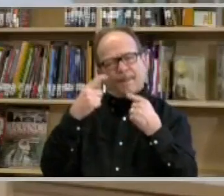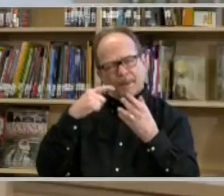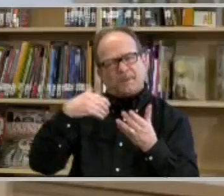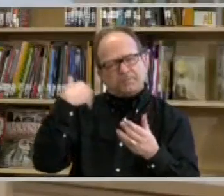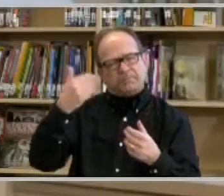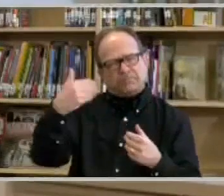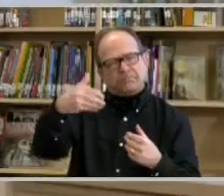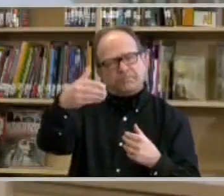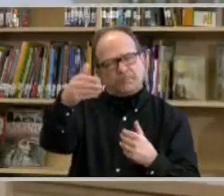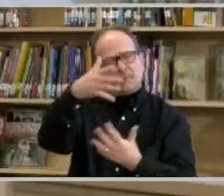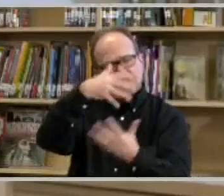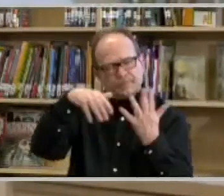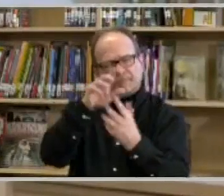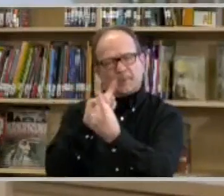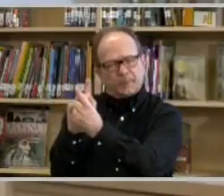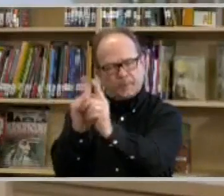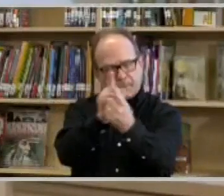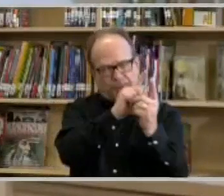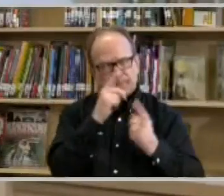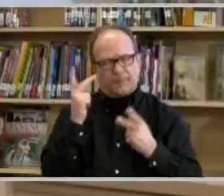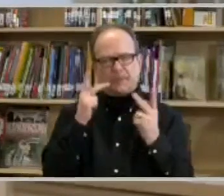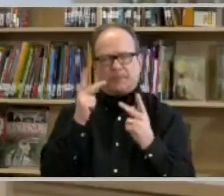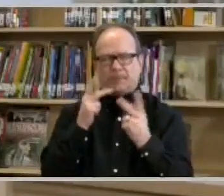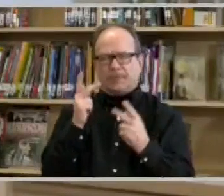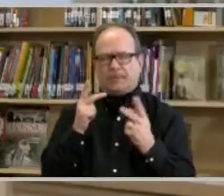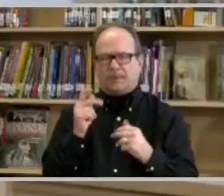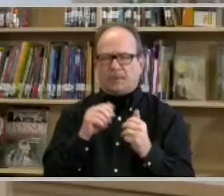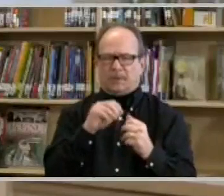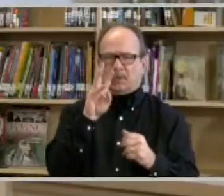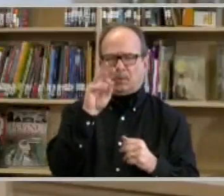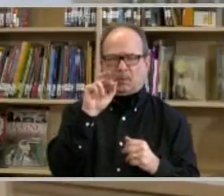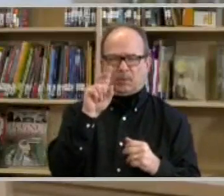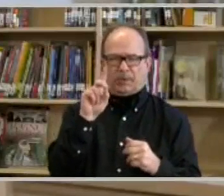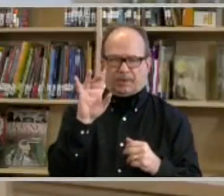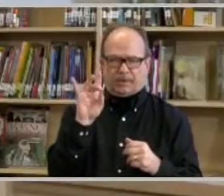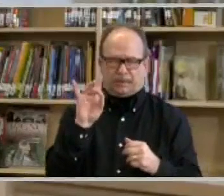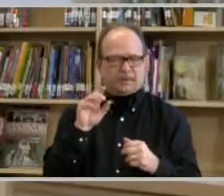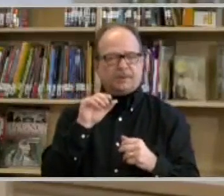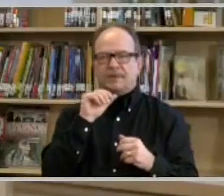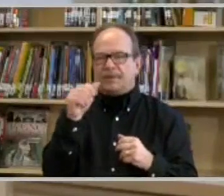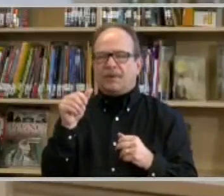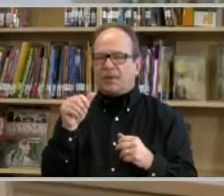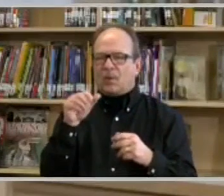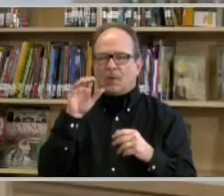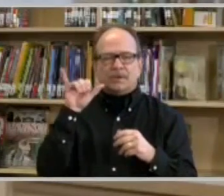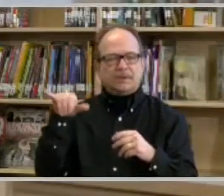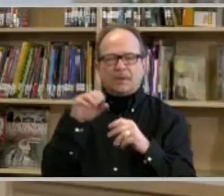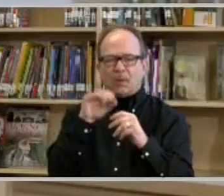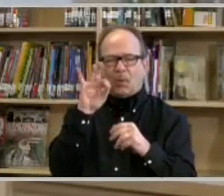BUT JUST TO COME OUT OCCASIONALLY AND JUST GIVE US THAT INTERACTION SO HE MIGHT